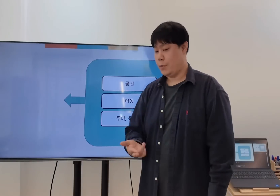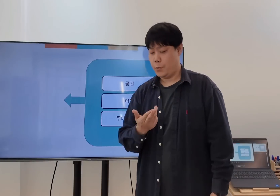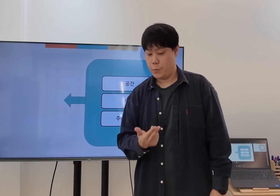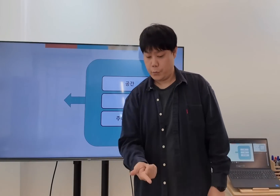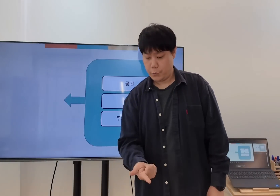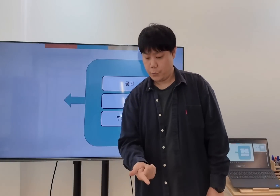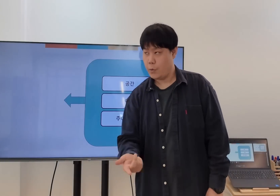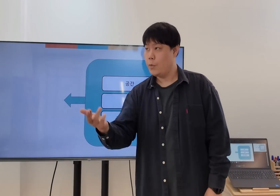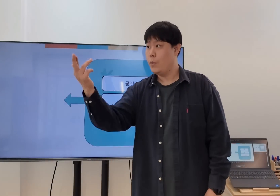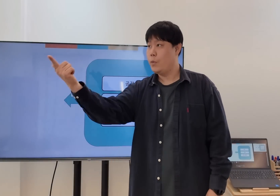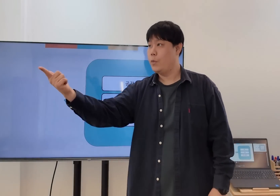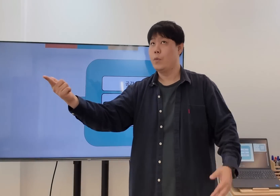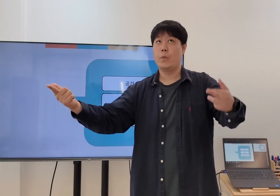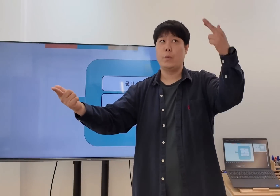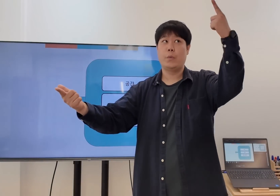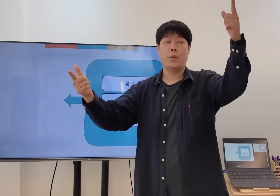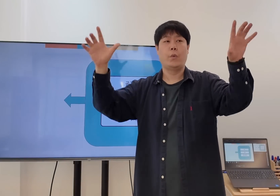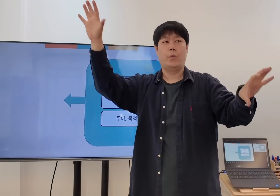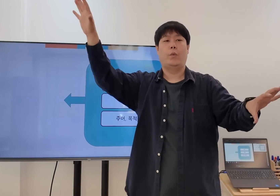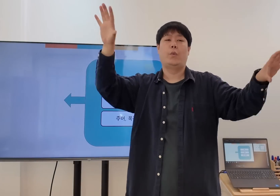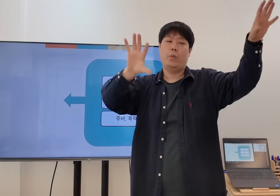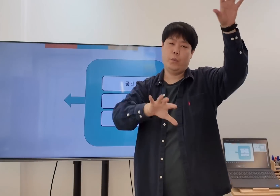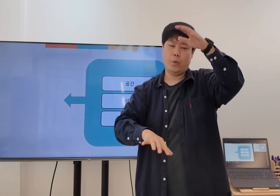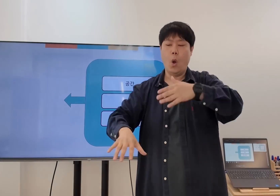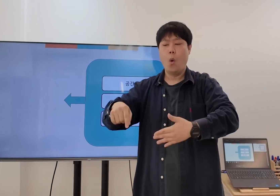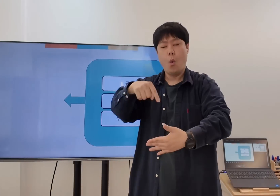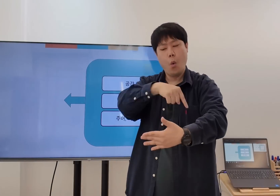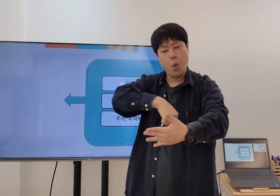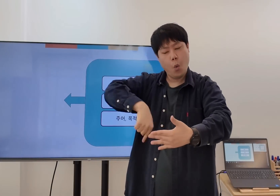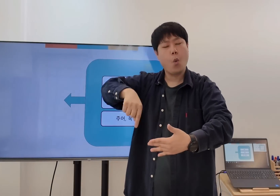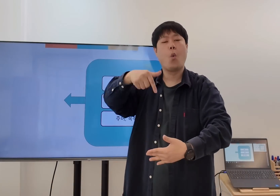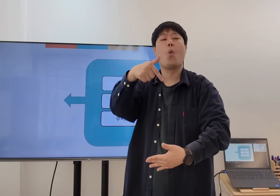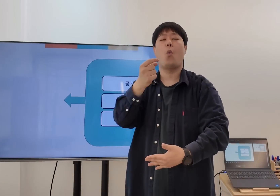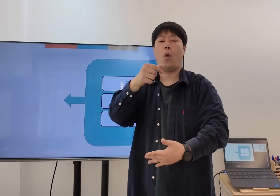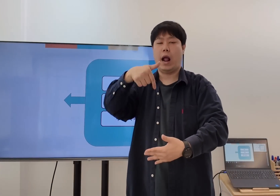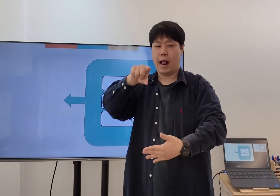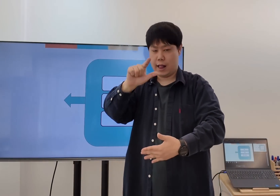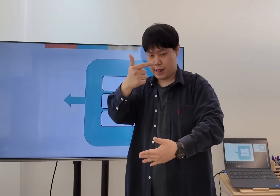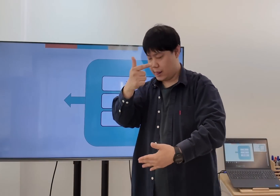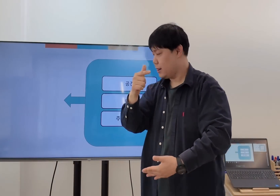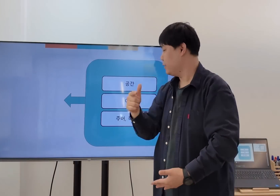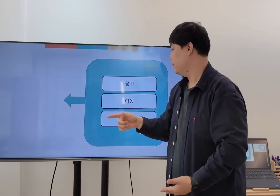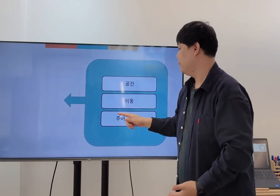Empty places are called space.